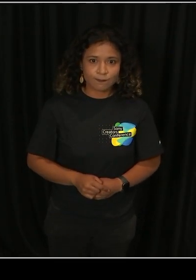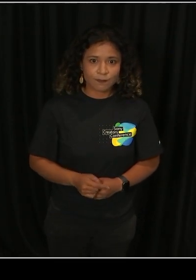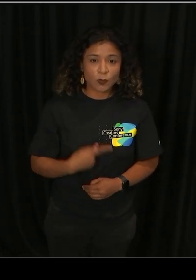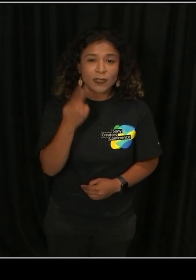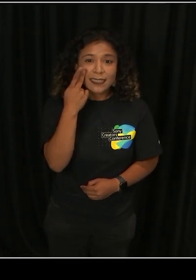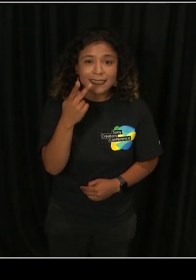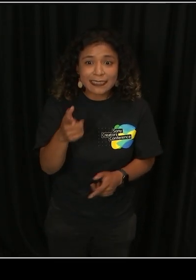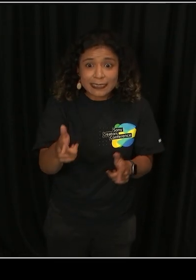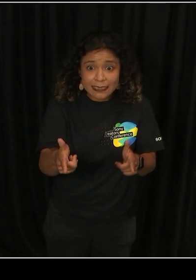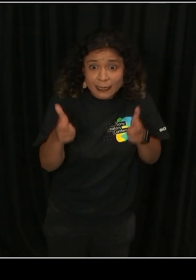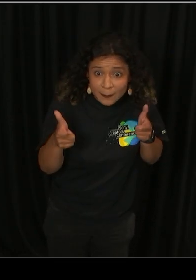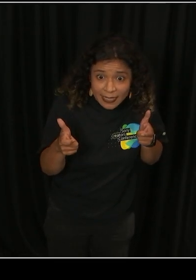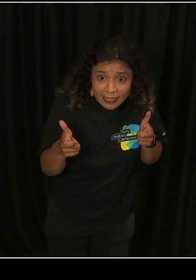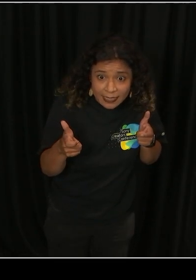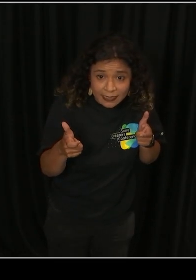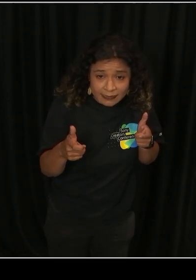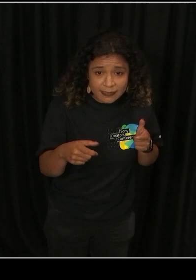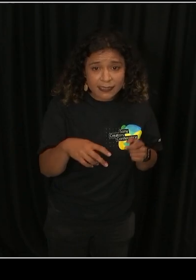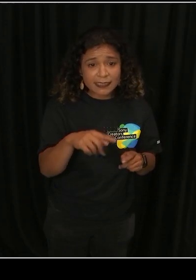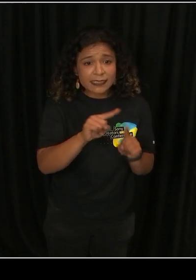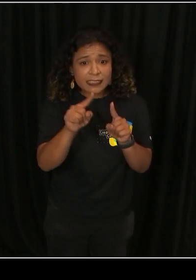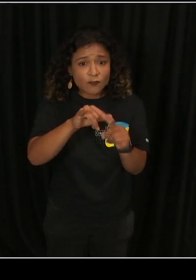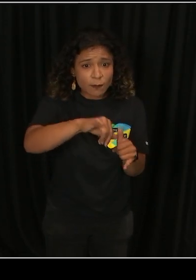and other kind of metrics appear on the broadcast.